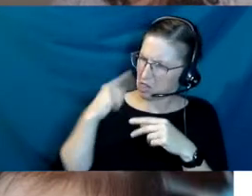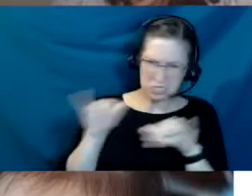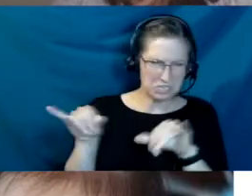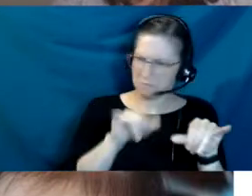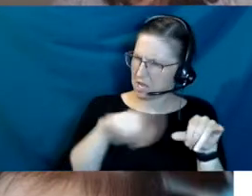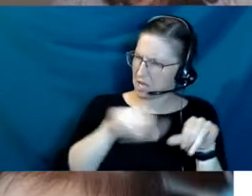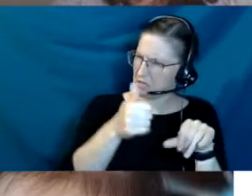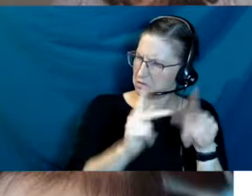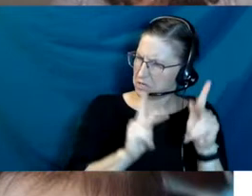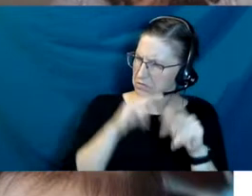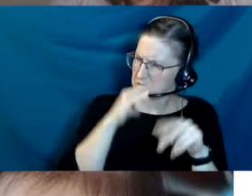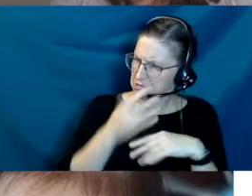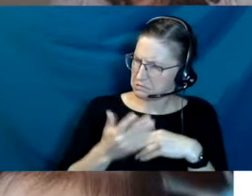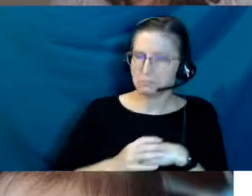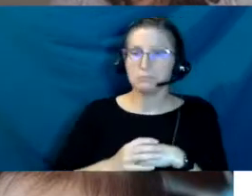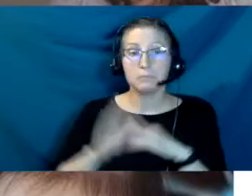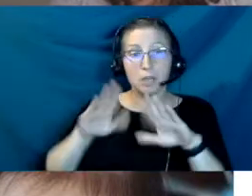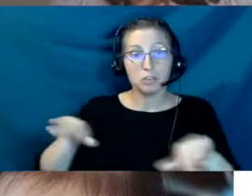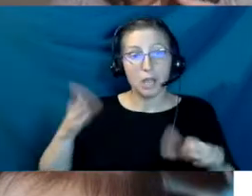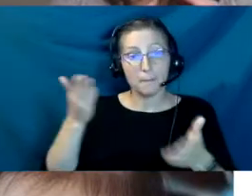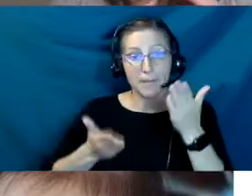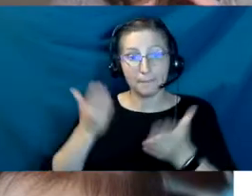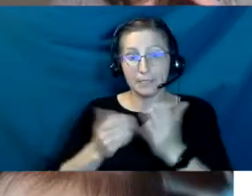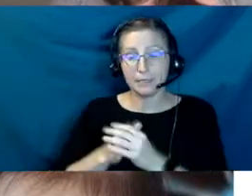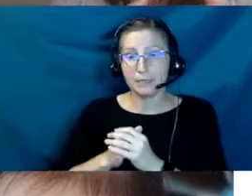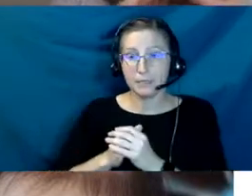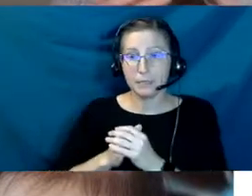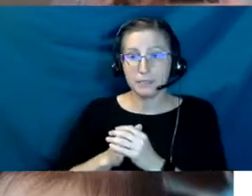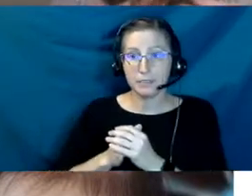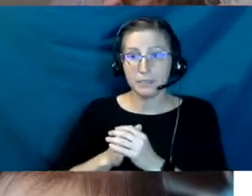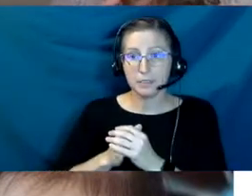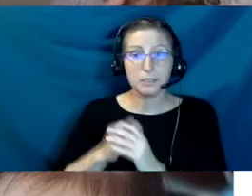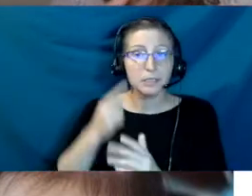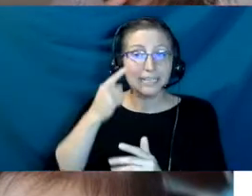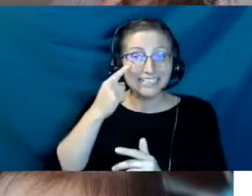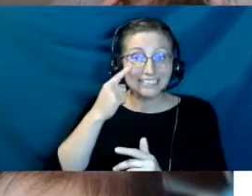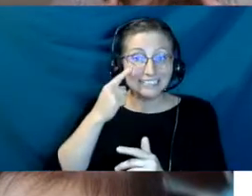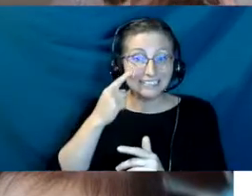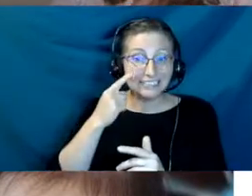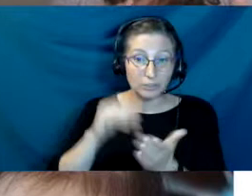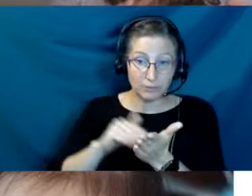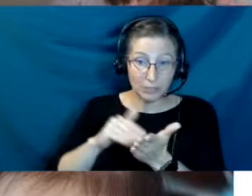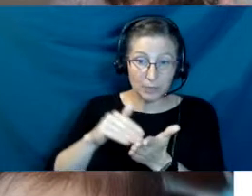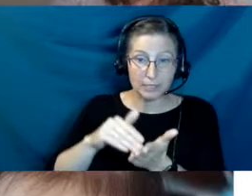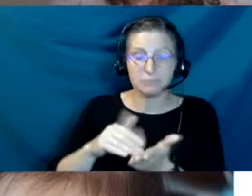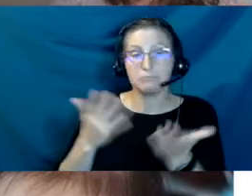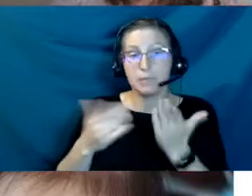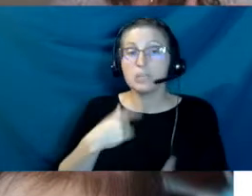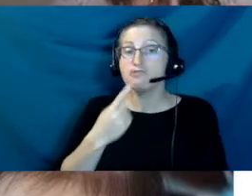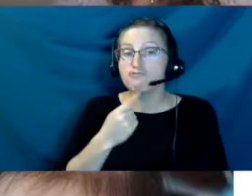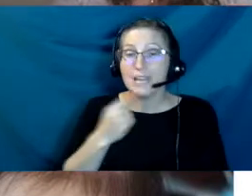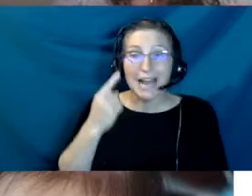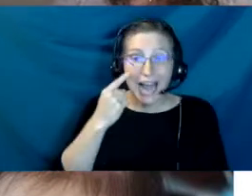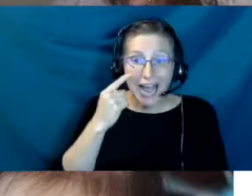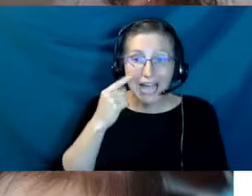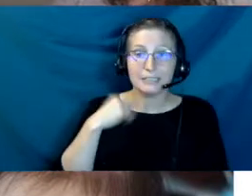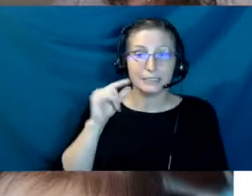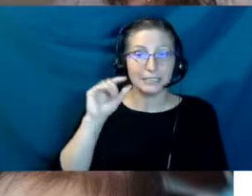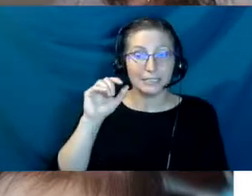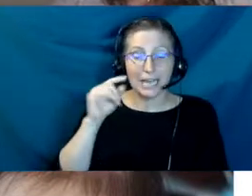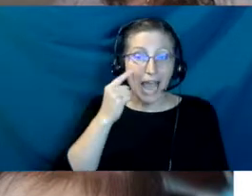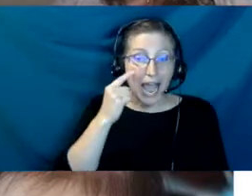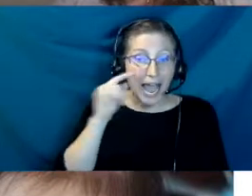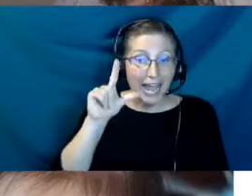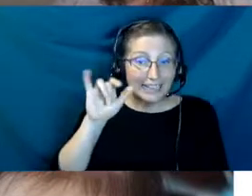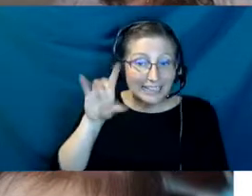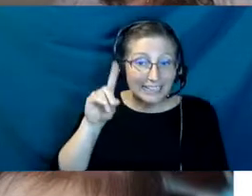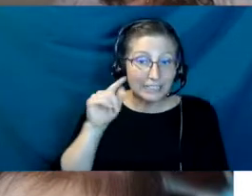child who tears up a lot or has redness of the eye or the eyelid. There might be absence